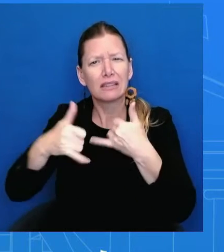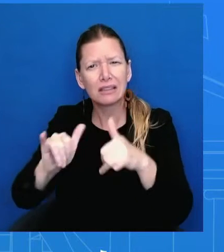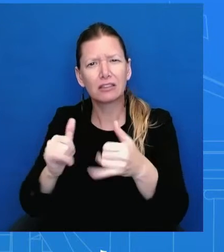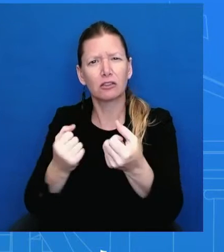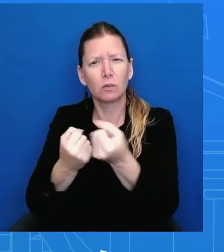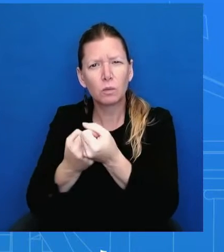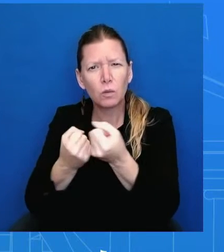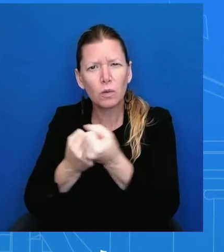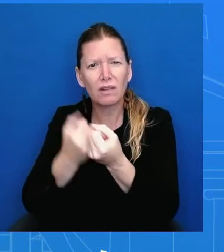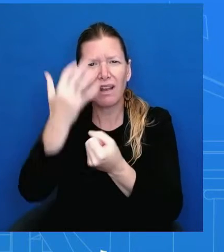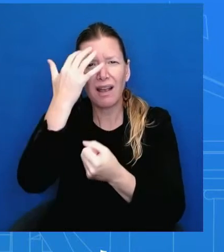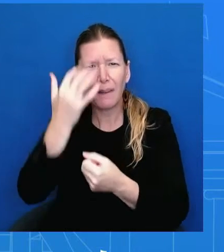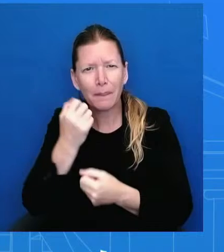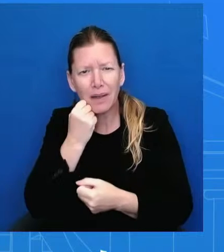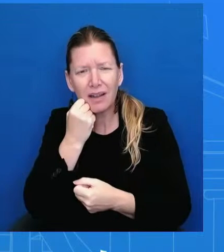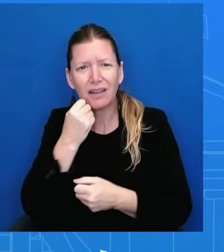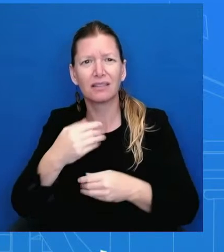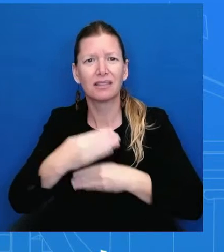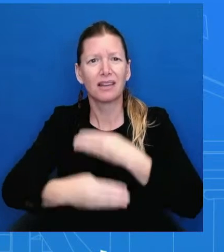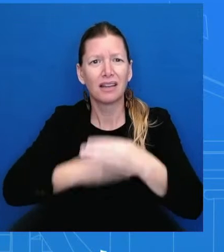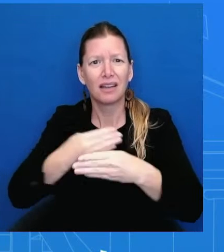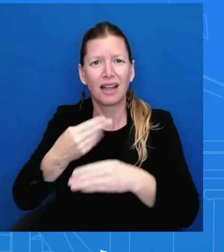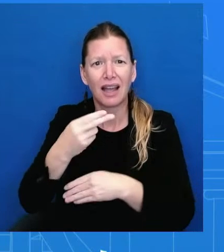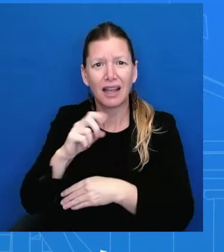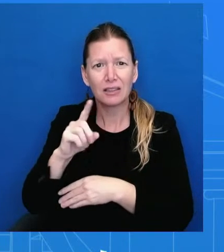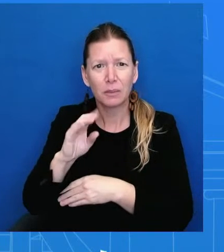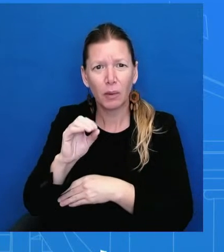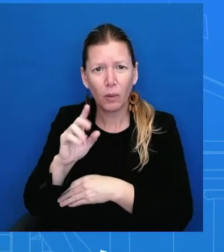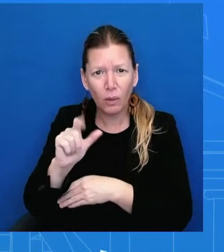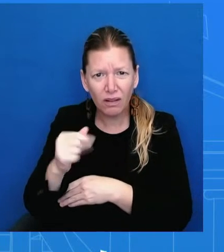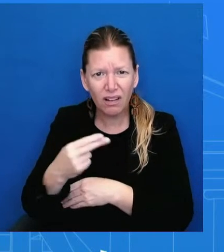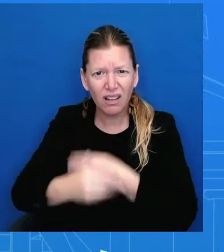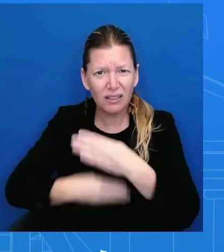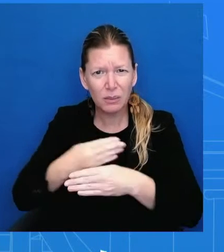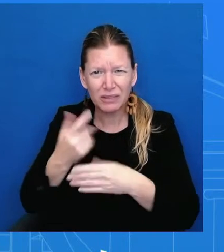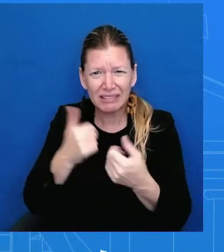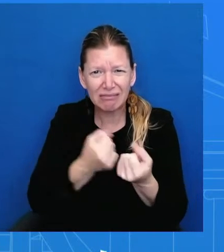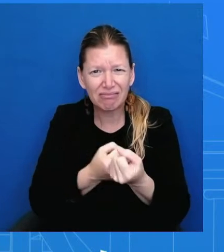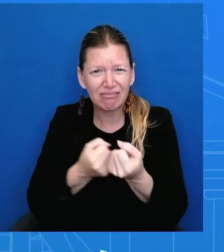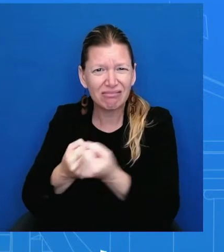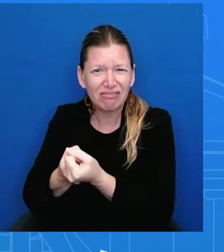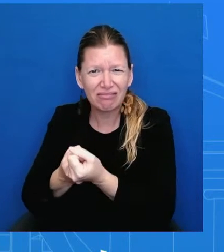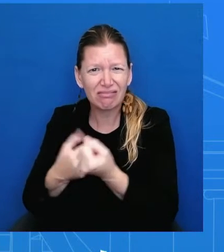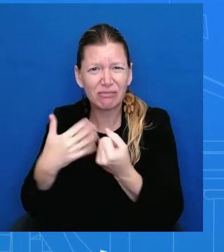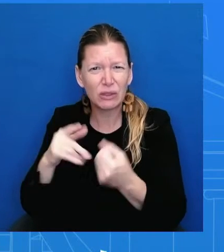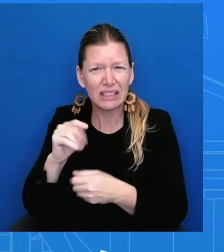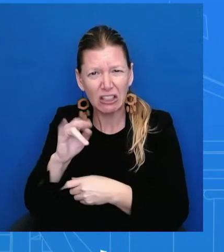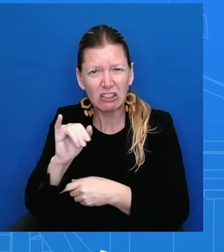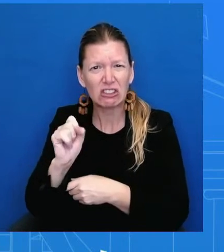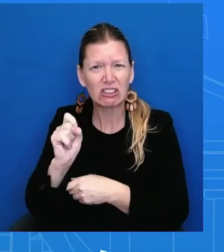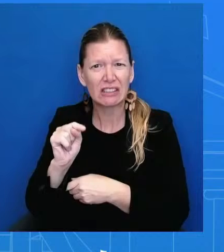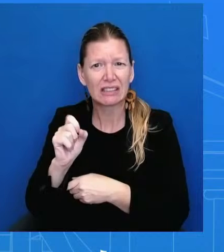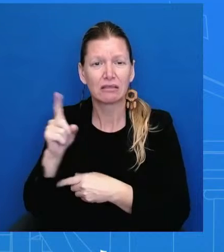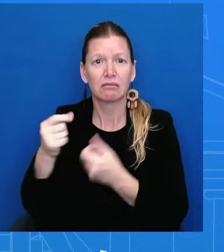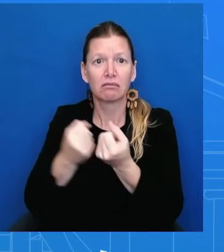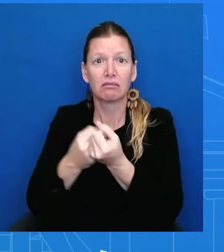They're still attacking shipping as well. And they're still supplying drones and drone technology and drone expertise to the Russians so that the Russians can continue